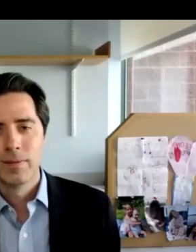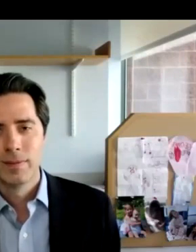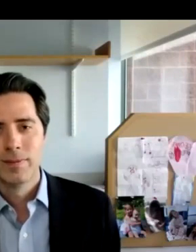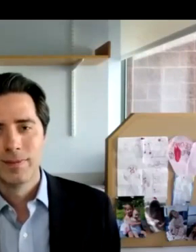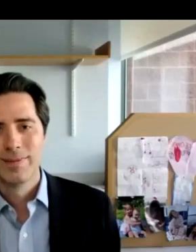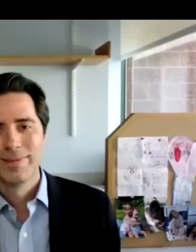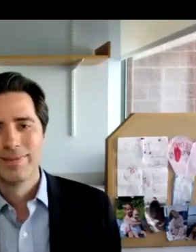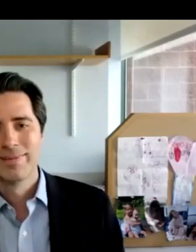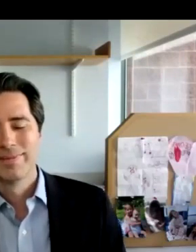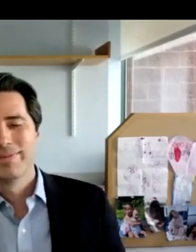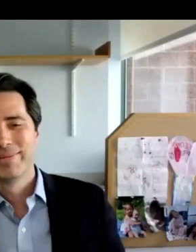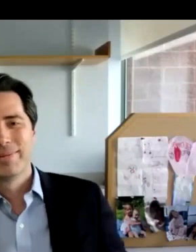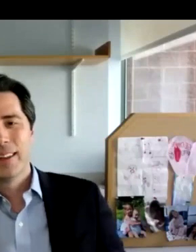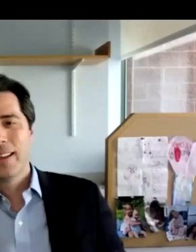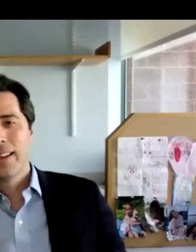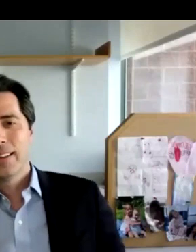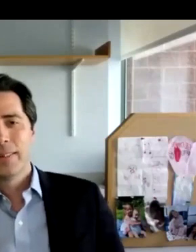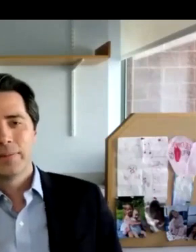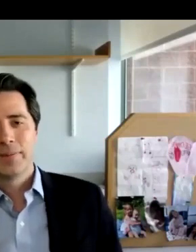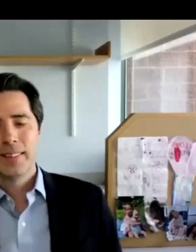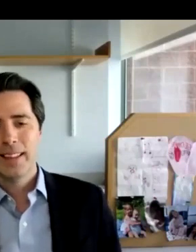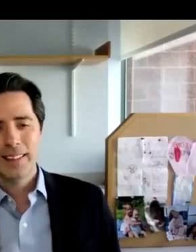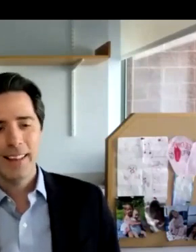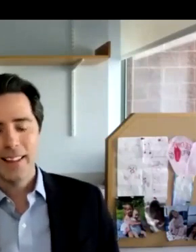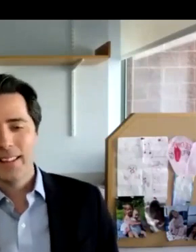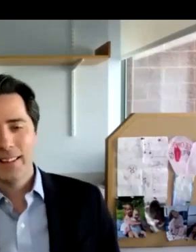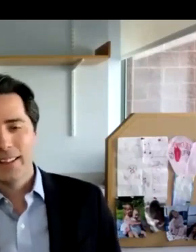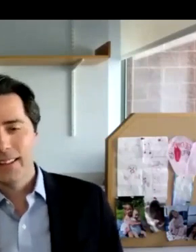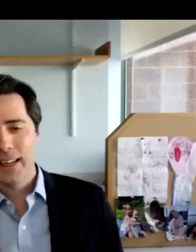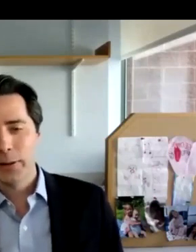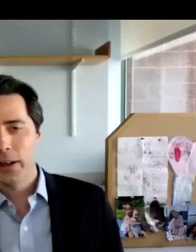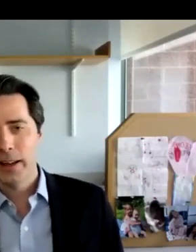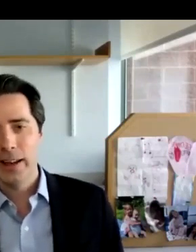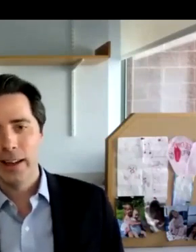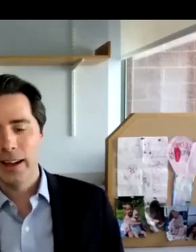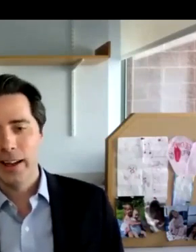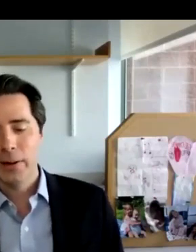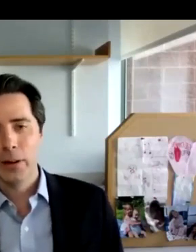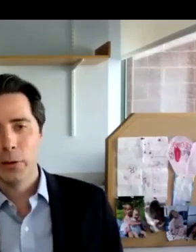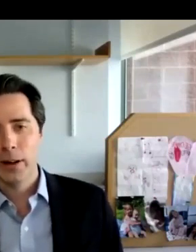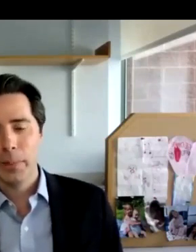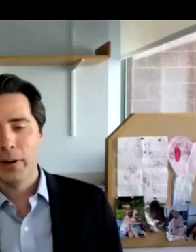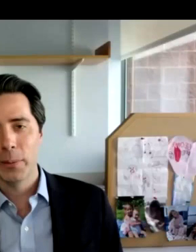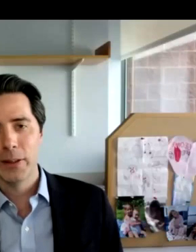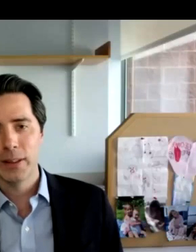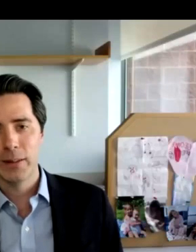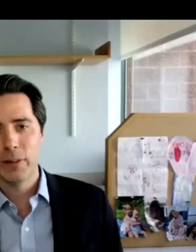hot some of these other issues are yeah that's it that's exactly right I I